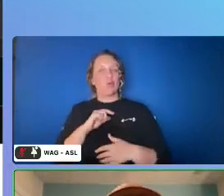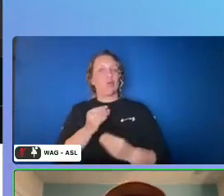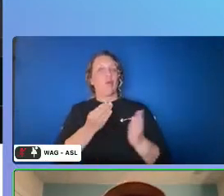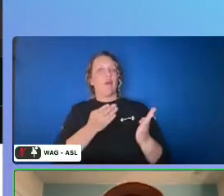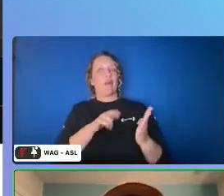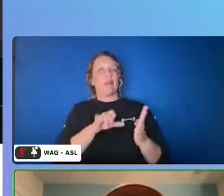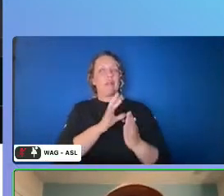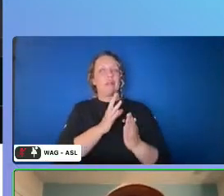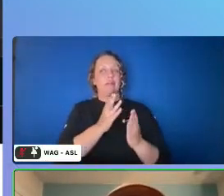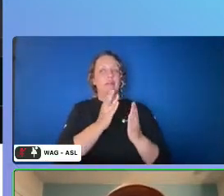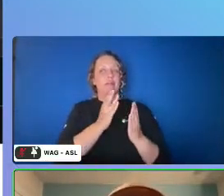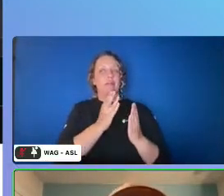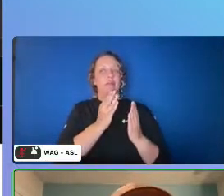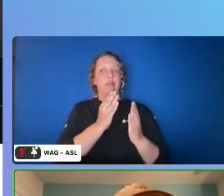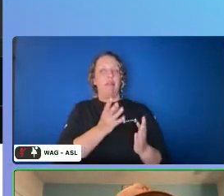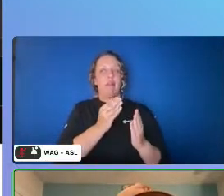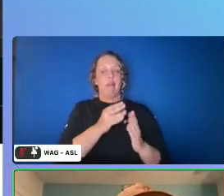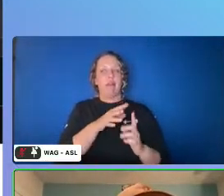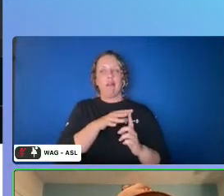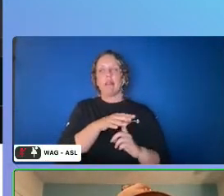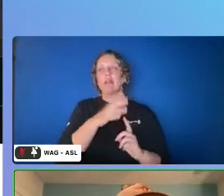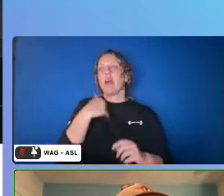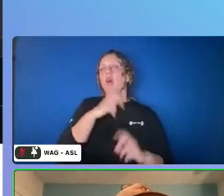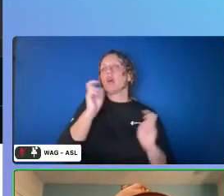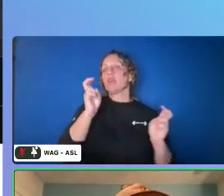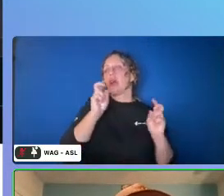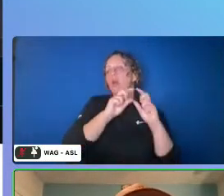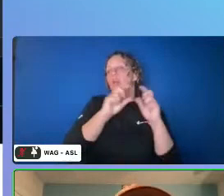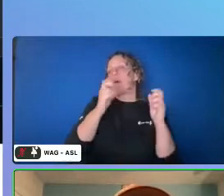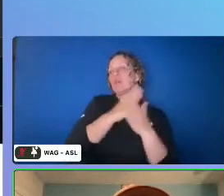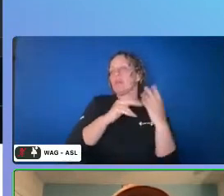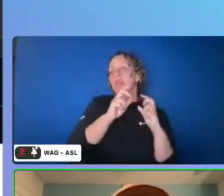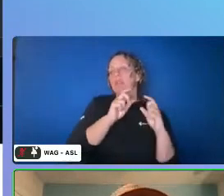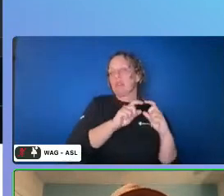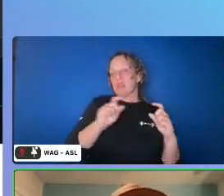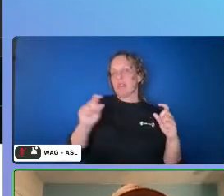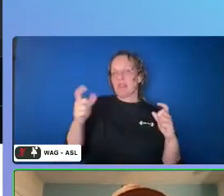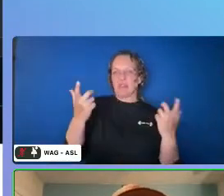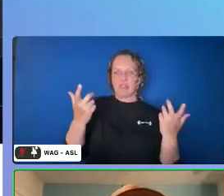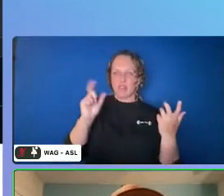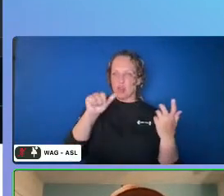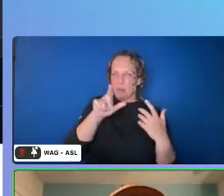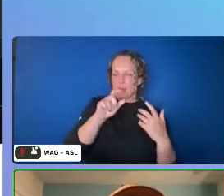and I know that we use a title component for some of these tiles, and those should be marked up as headers.